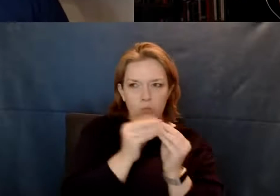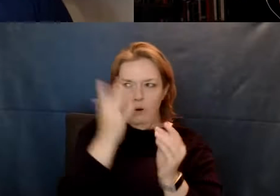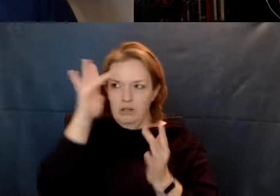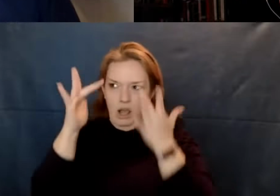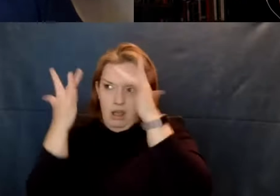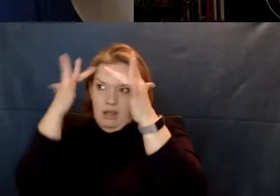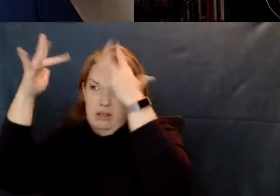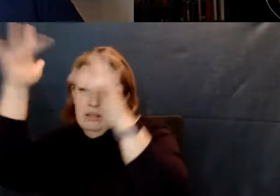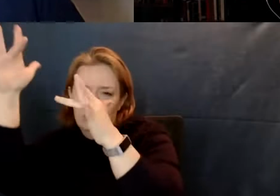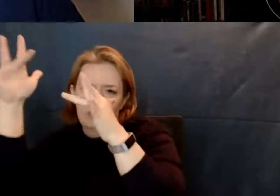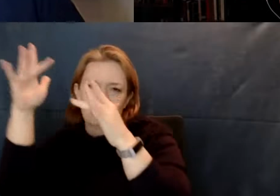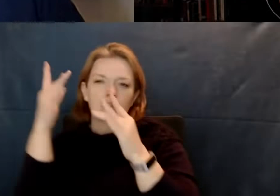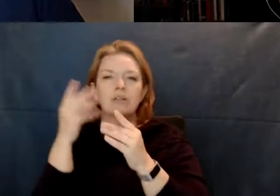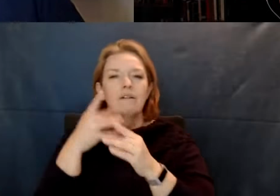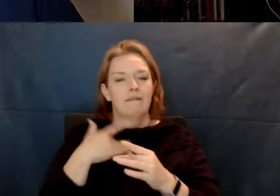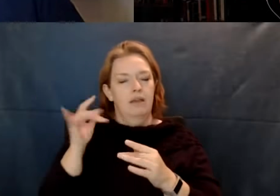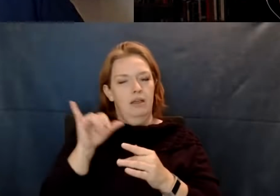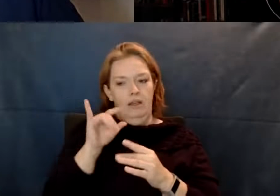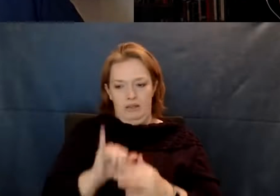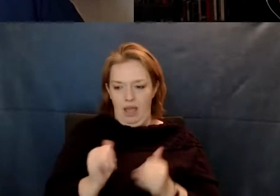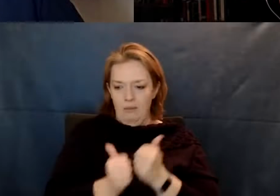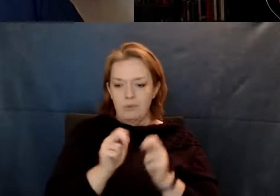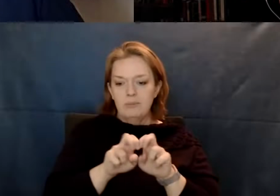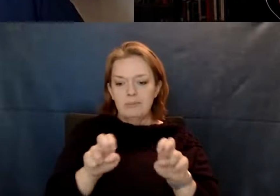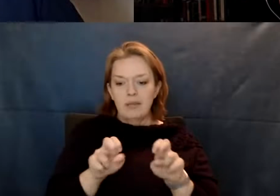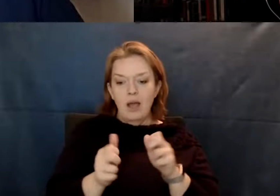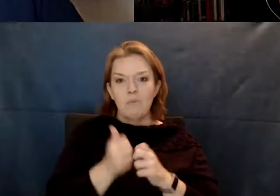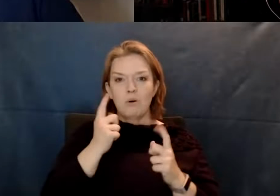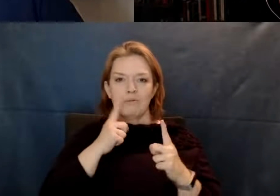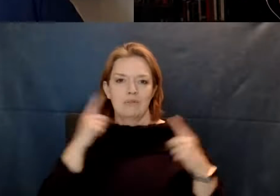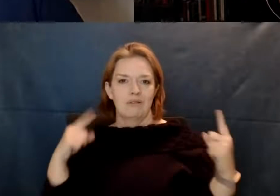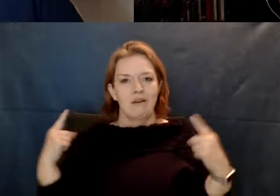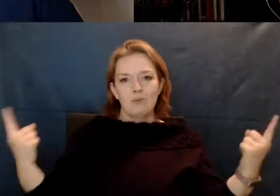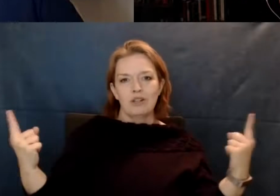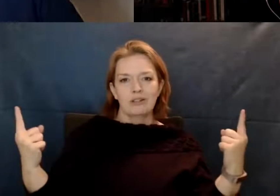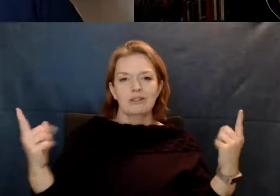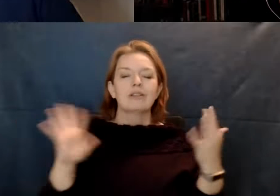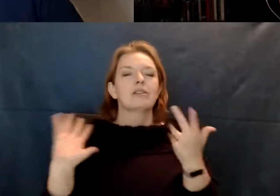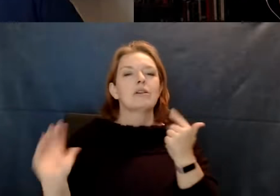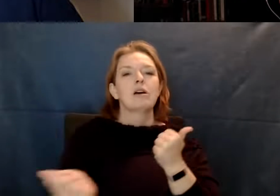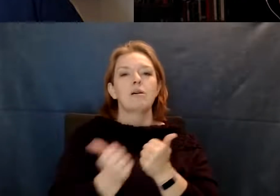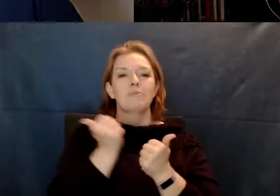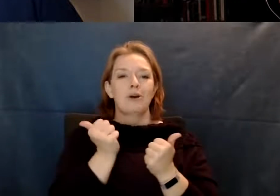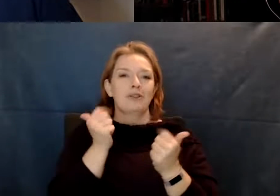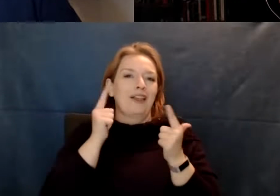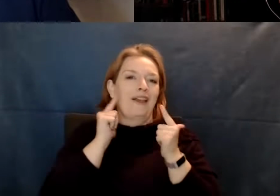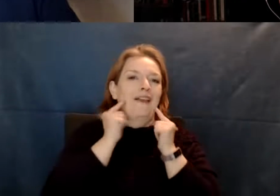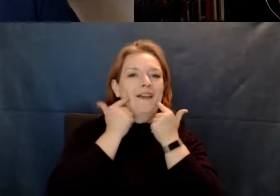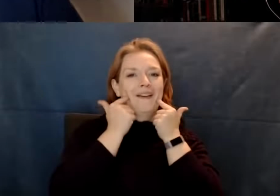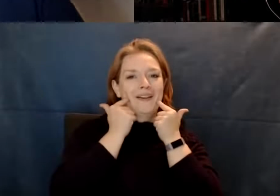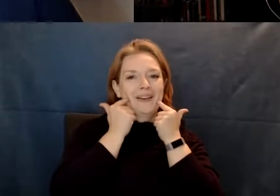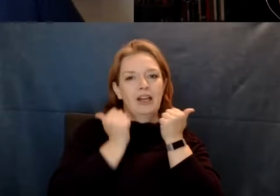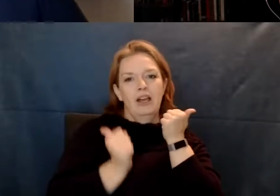most ugliest and most selectivest It's the most goodest. It's the most burntest.